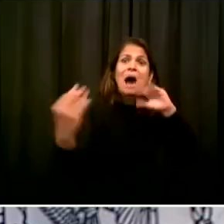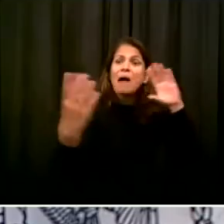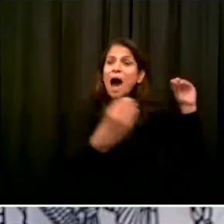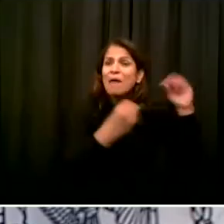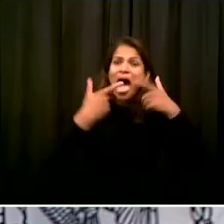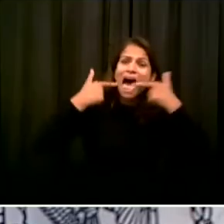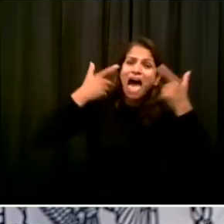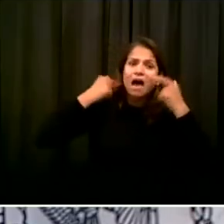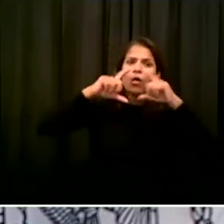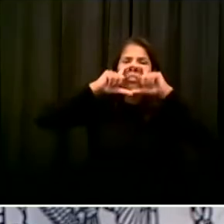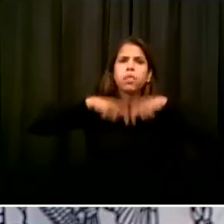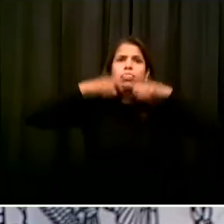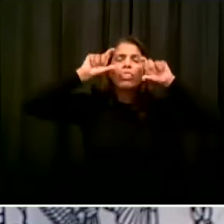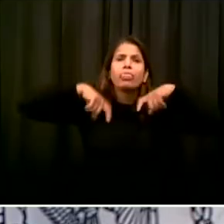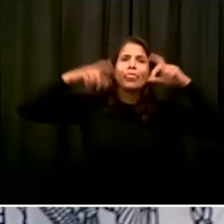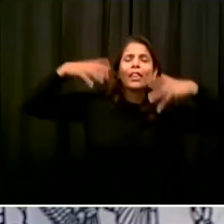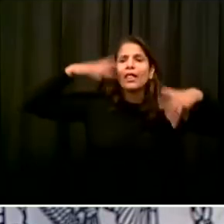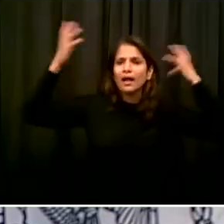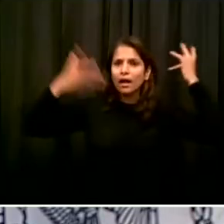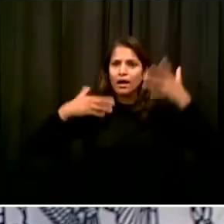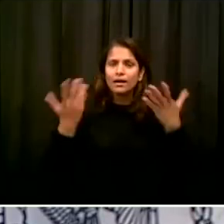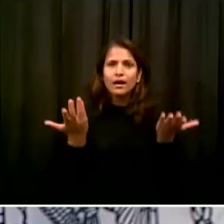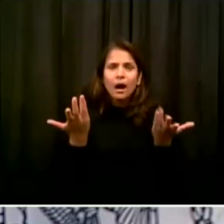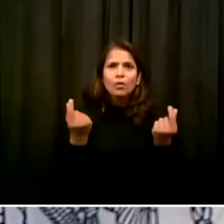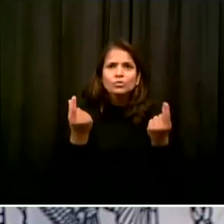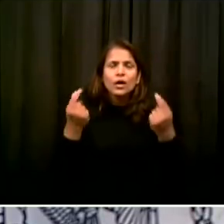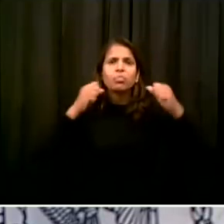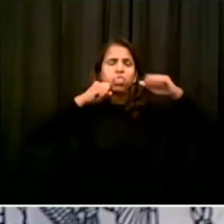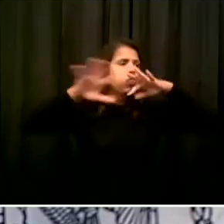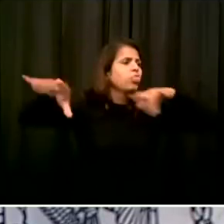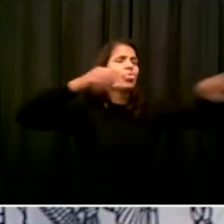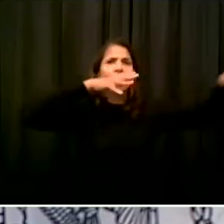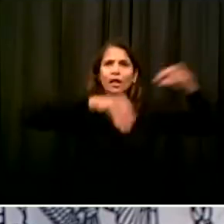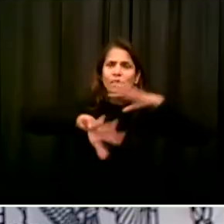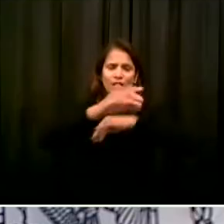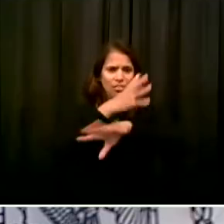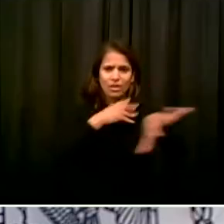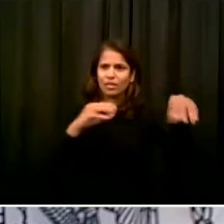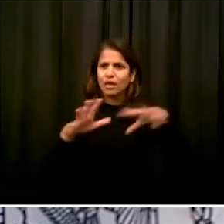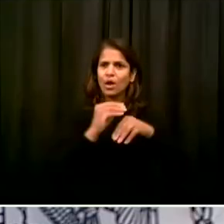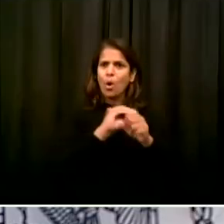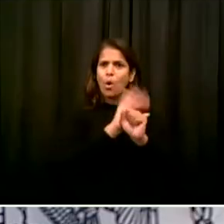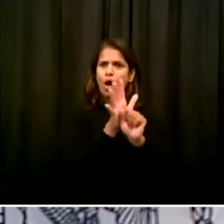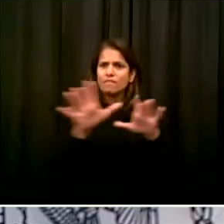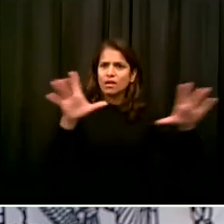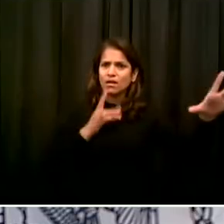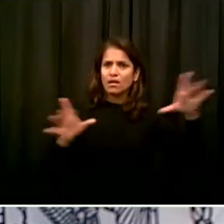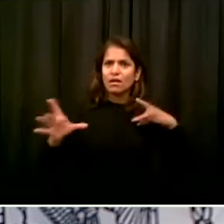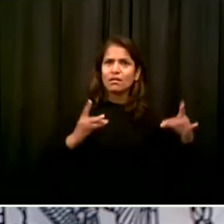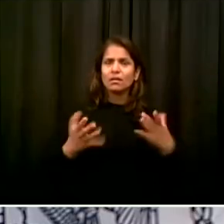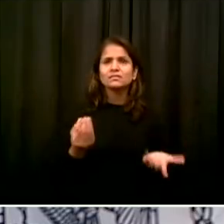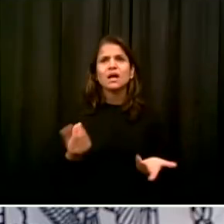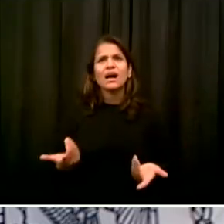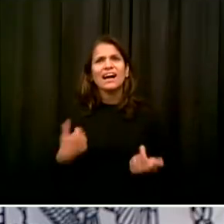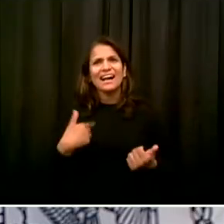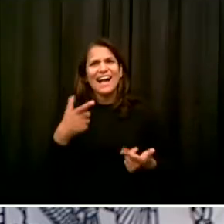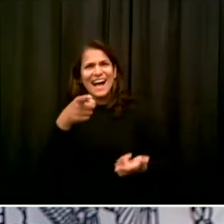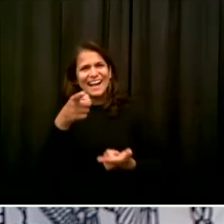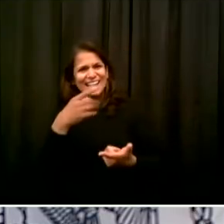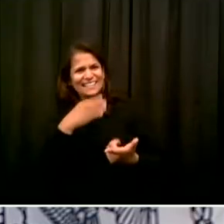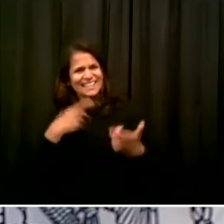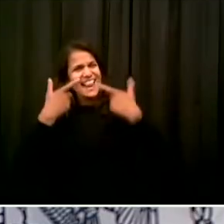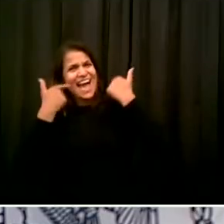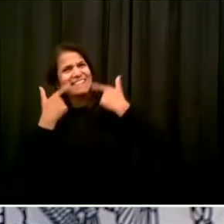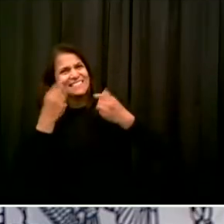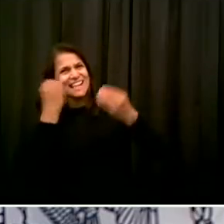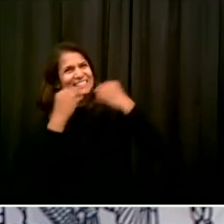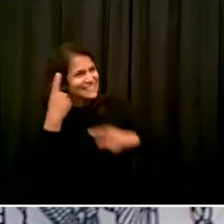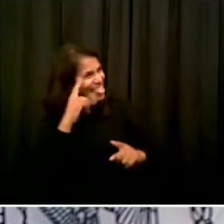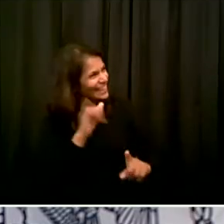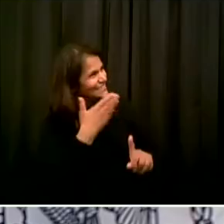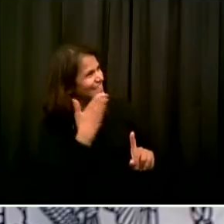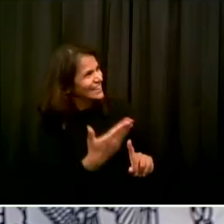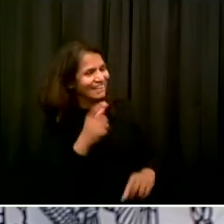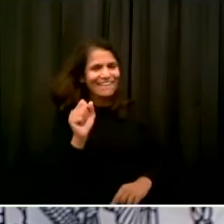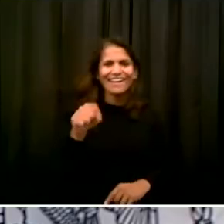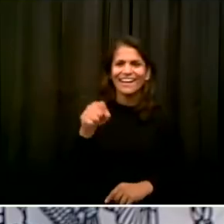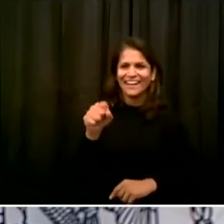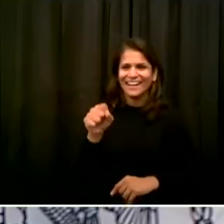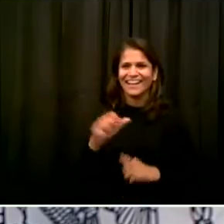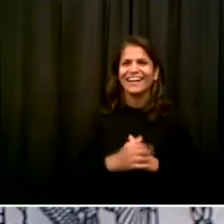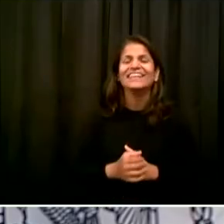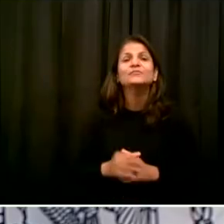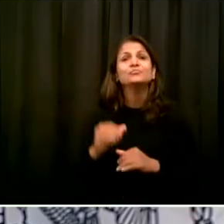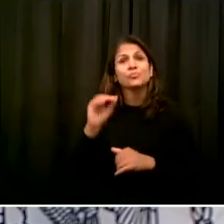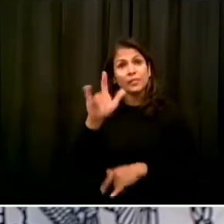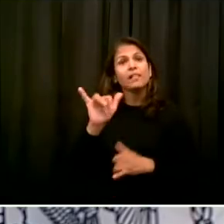TALKING LOUDLY TO EACH